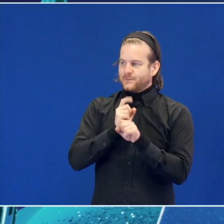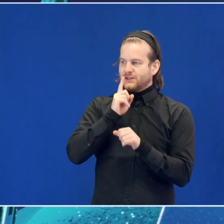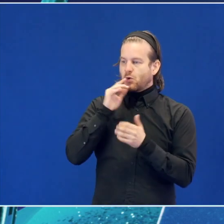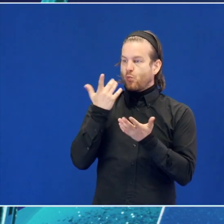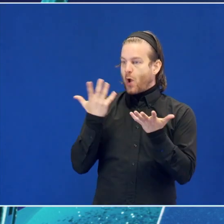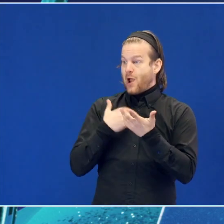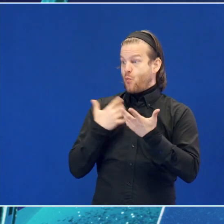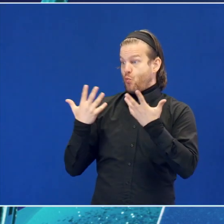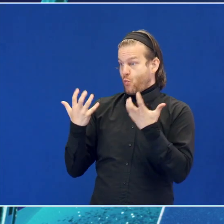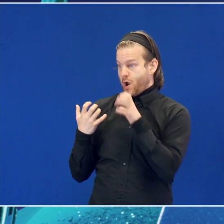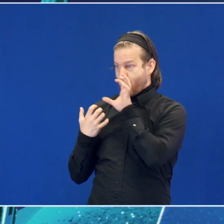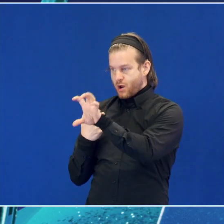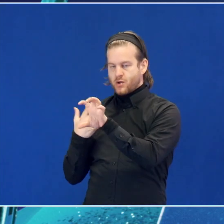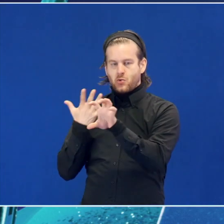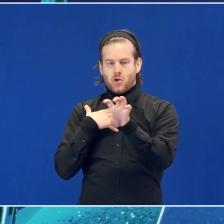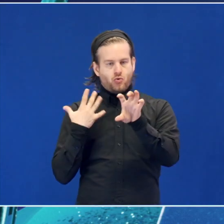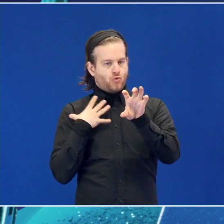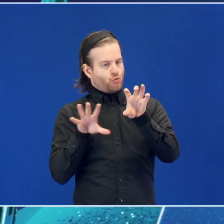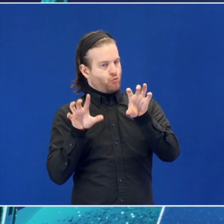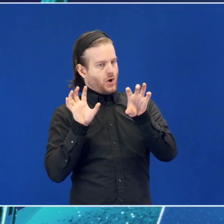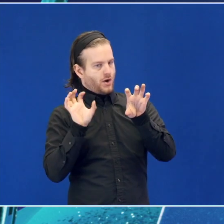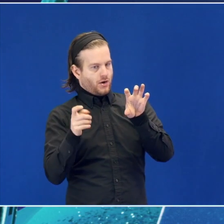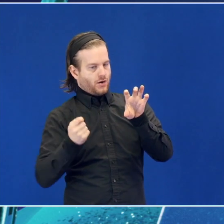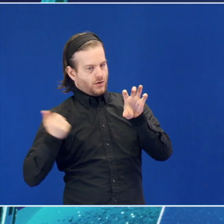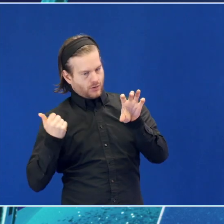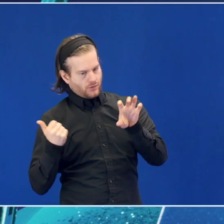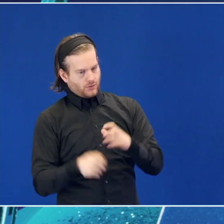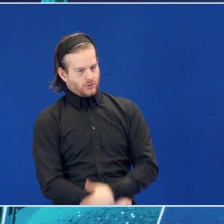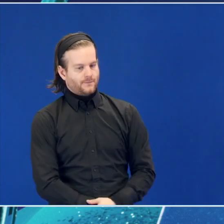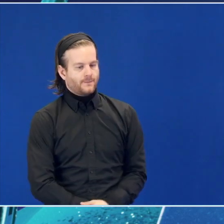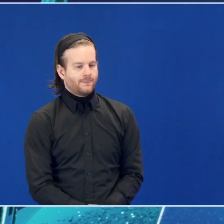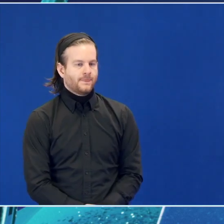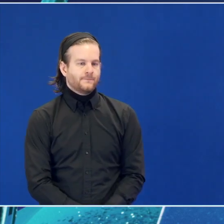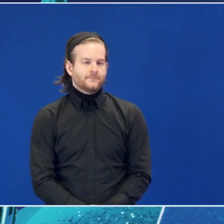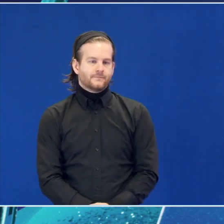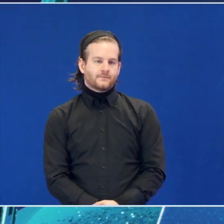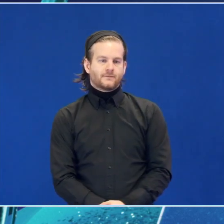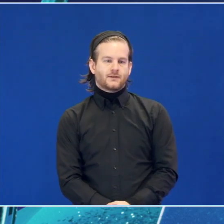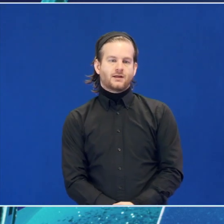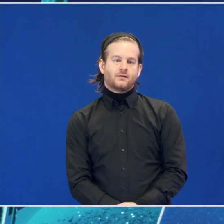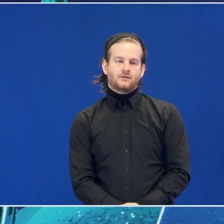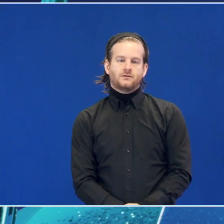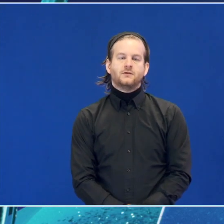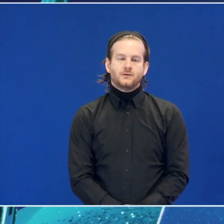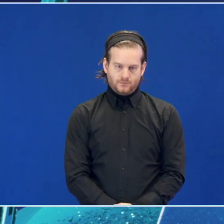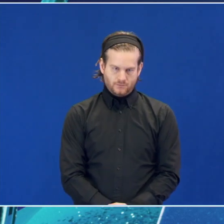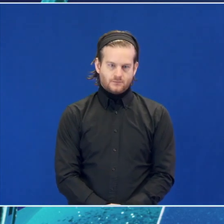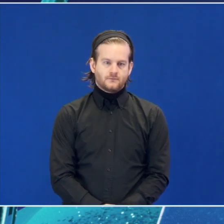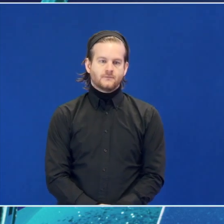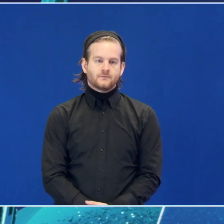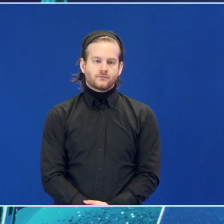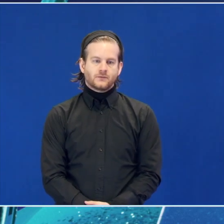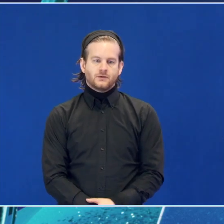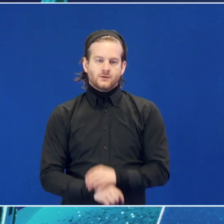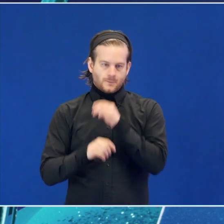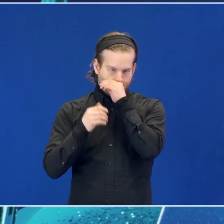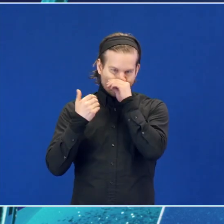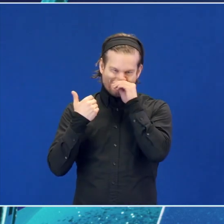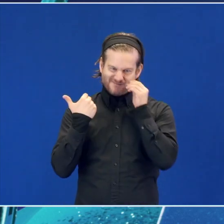with the -- we have in -- as part of our MCP tool, we have a remediation tool where you posit the context